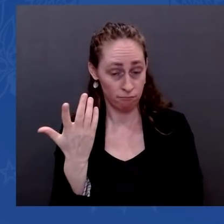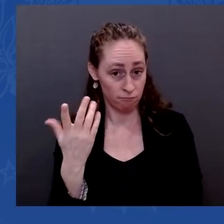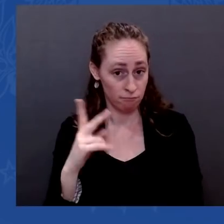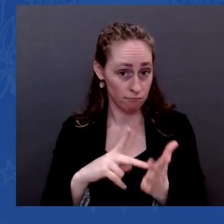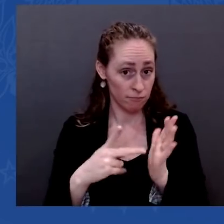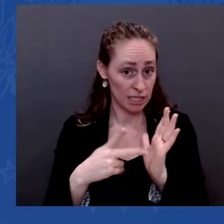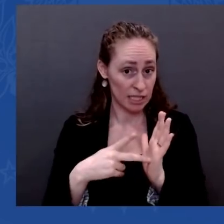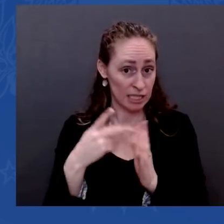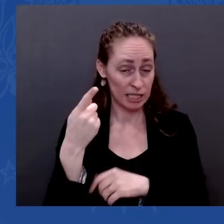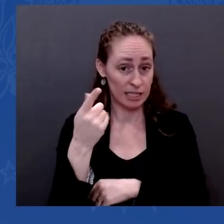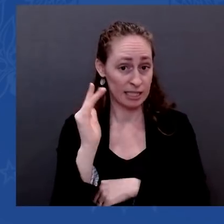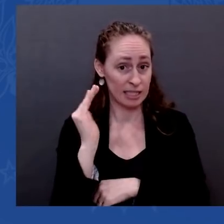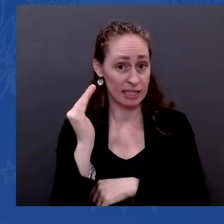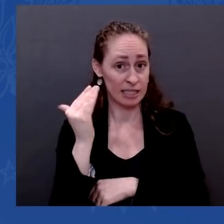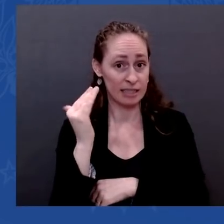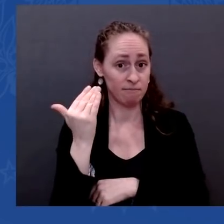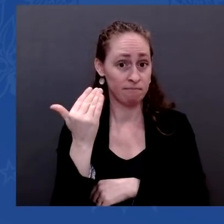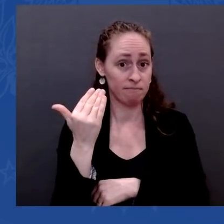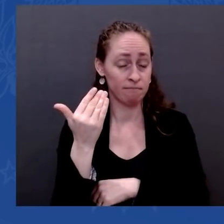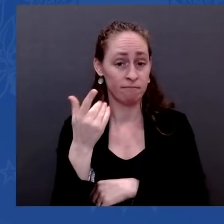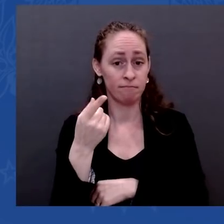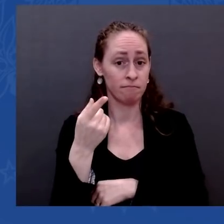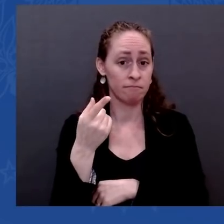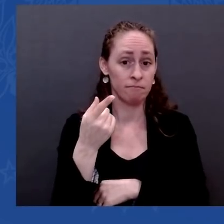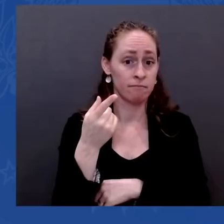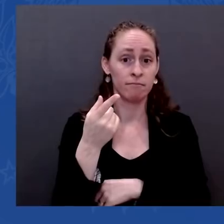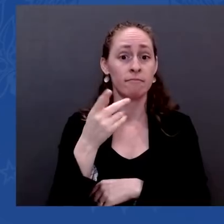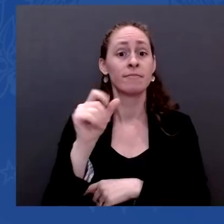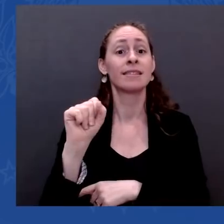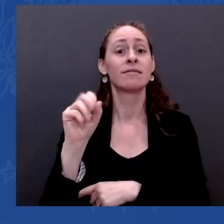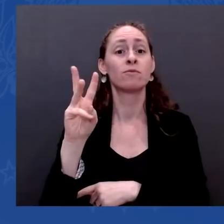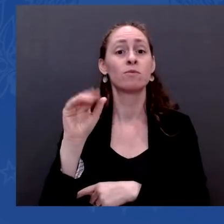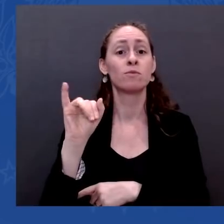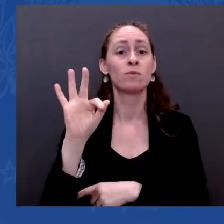President Biden: The first question first. If Germany -- if Russia invades --